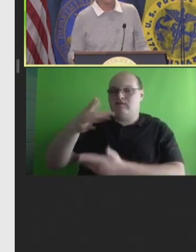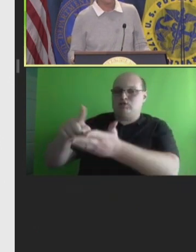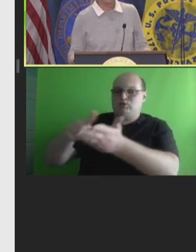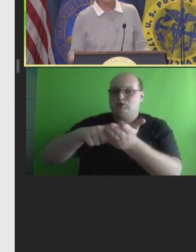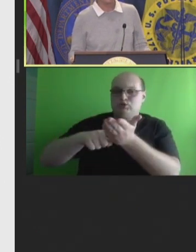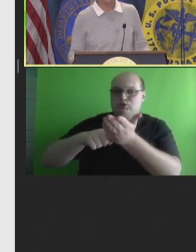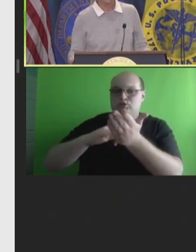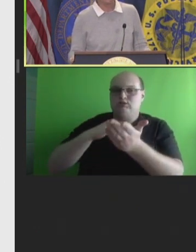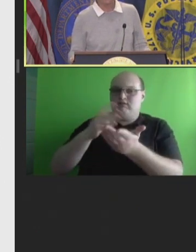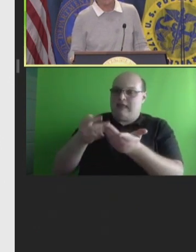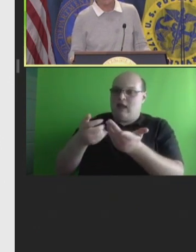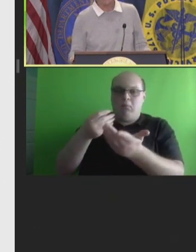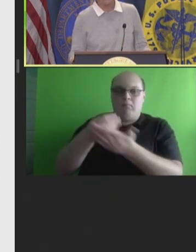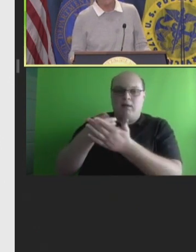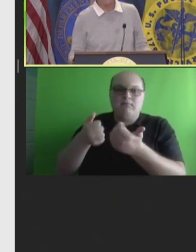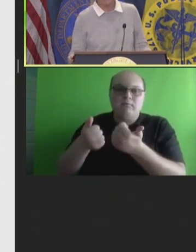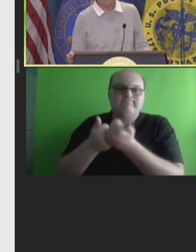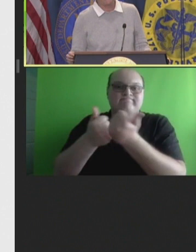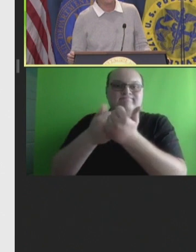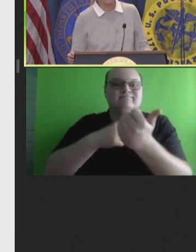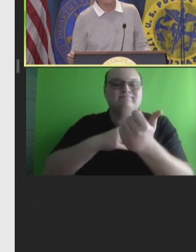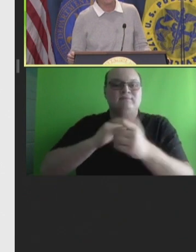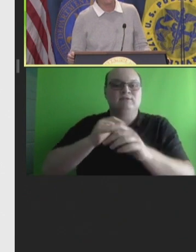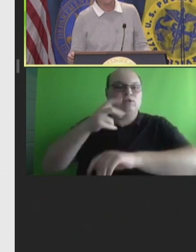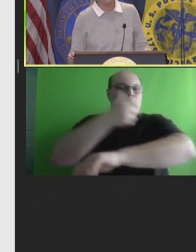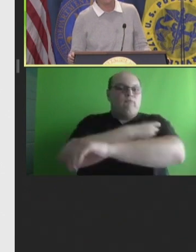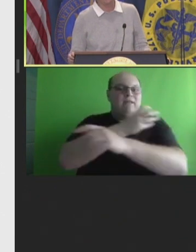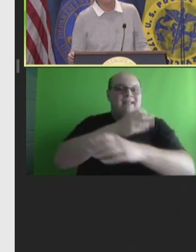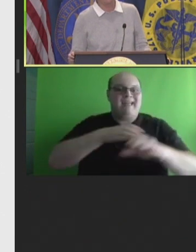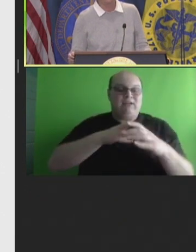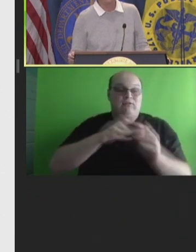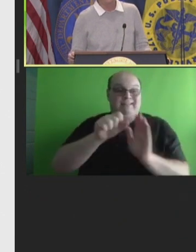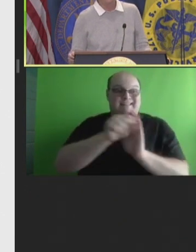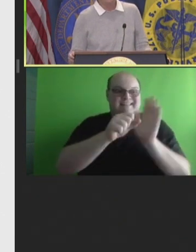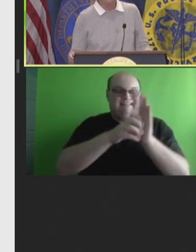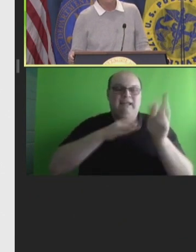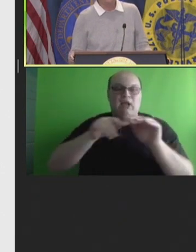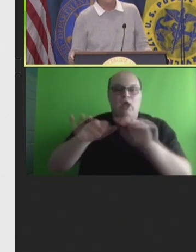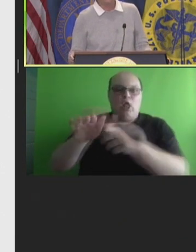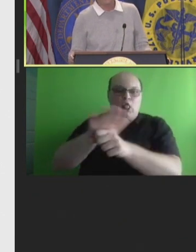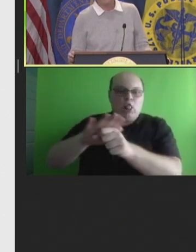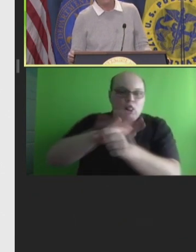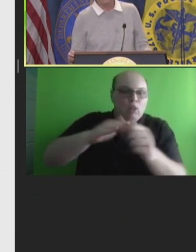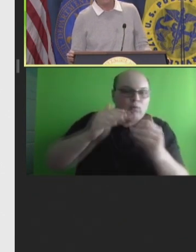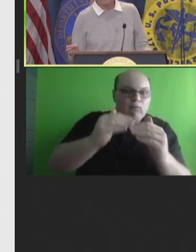immunization program activities at the state and territorial level. It's a cooperative agreement